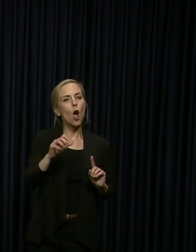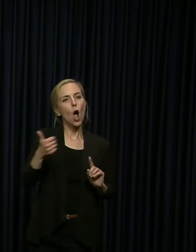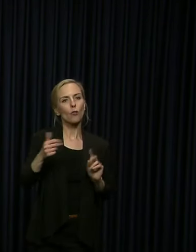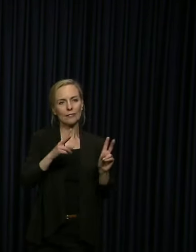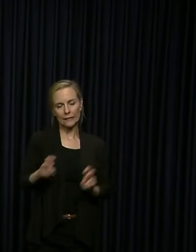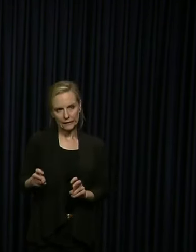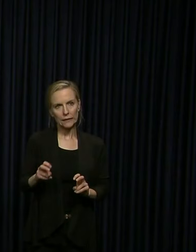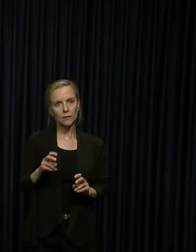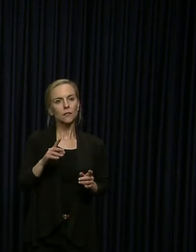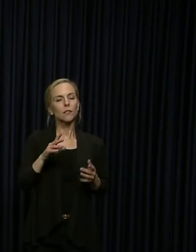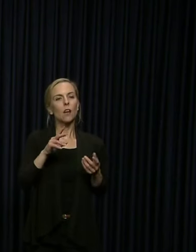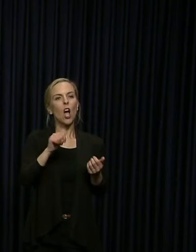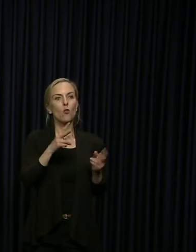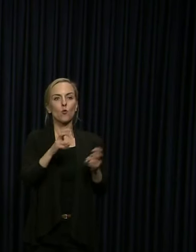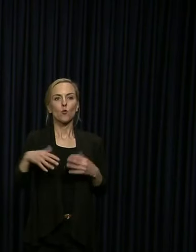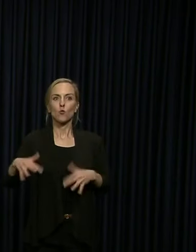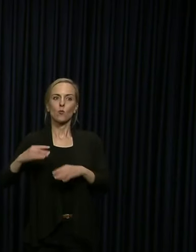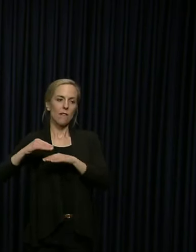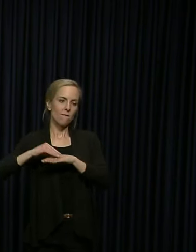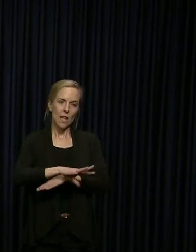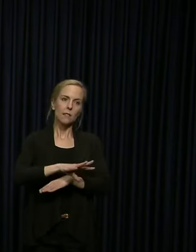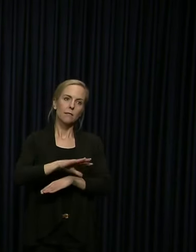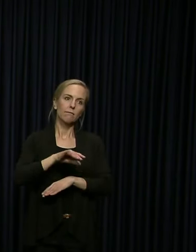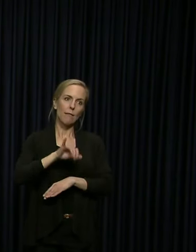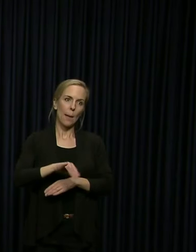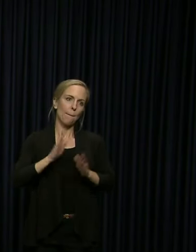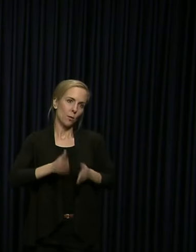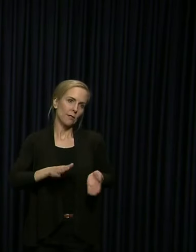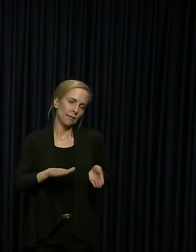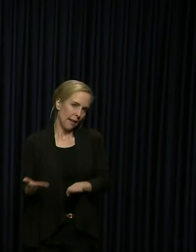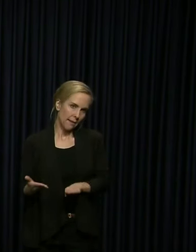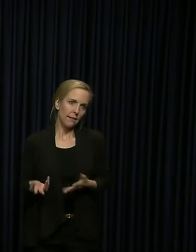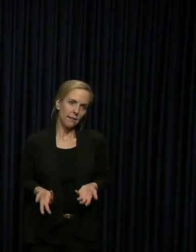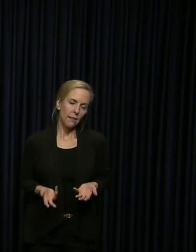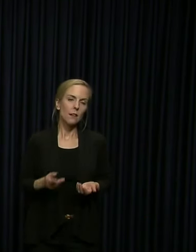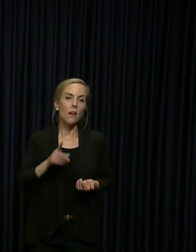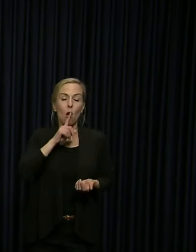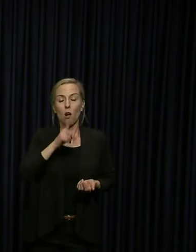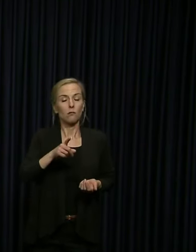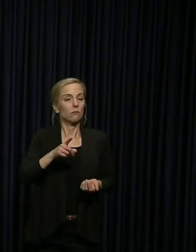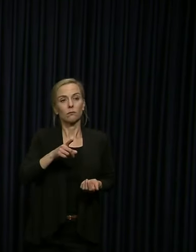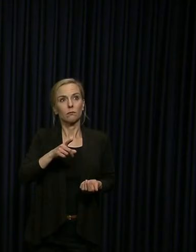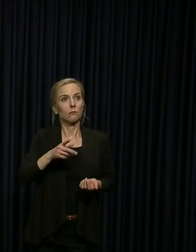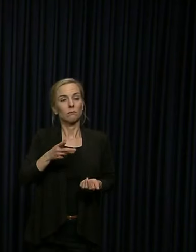OTHER PLACES AROUND KENTUCKY. LET'S REMEMBER THAT. NOT ONLY ARE OUR HEALTH CARE